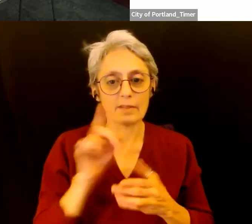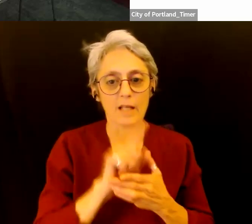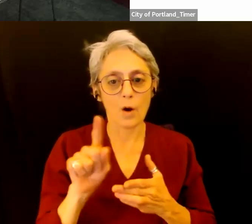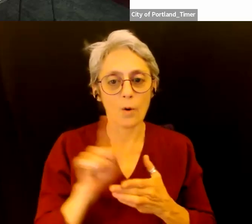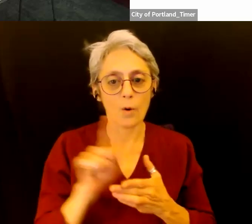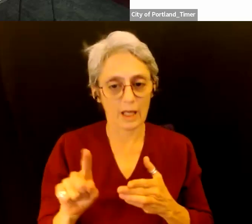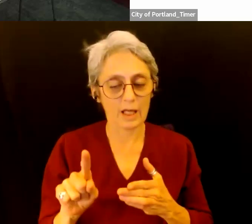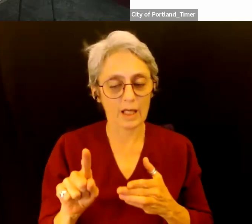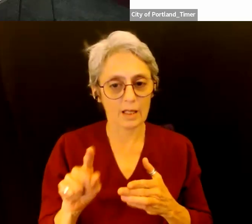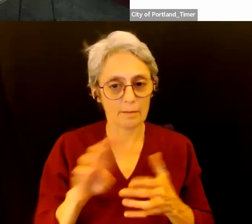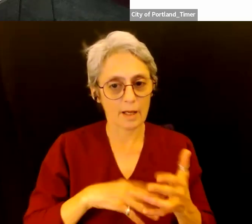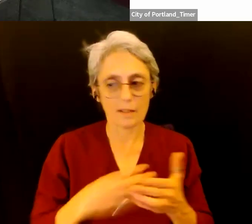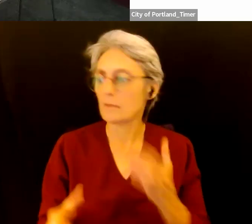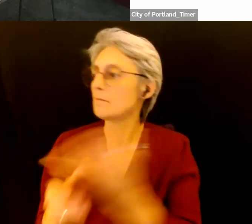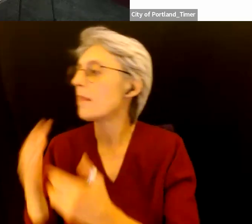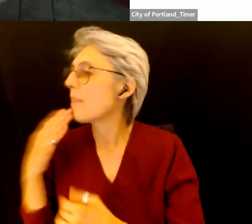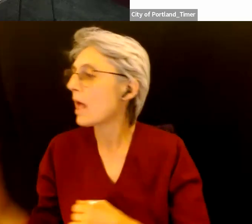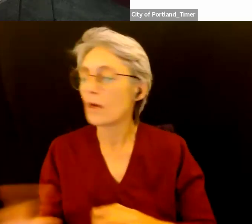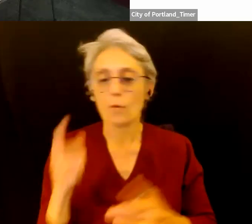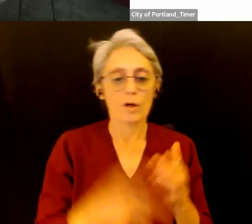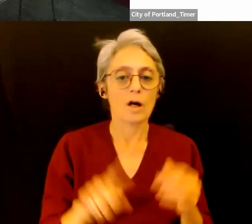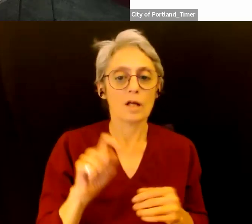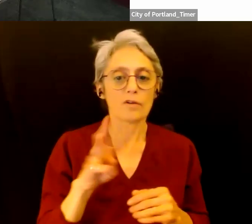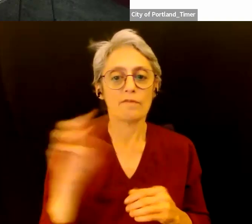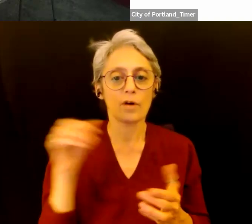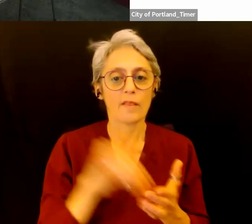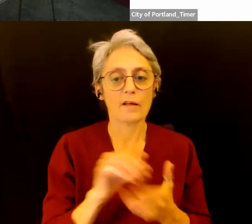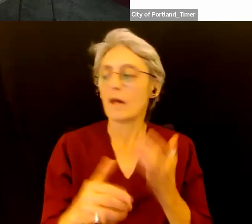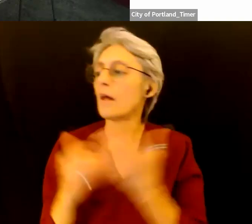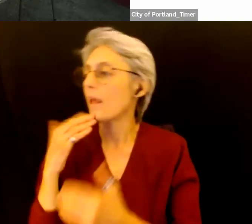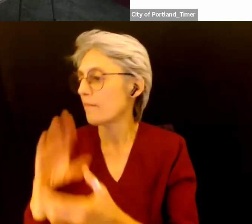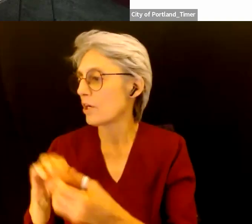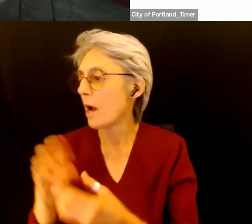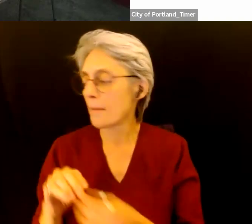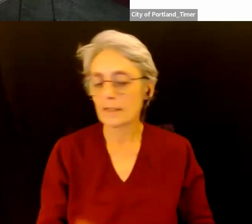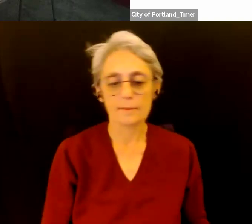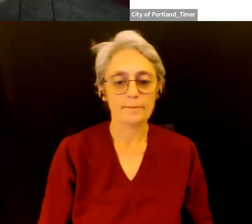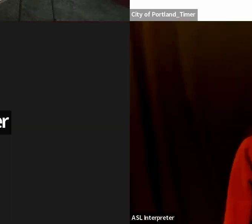Thank you. Thank you for your comments.